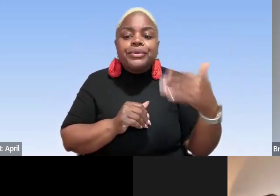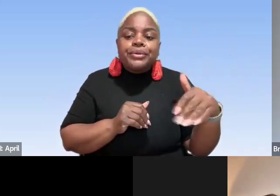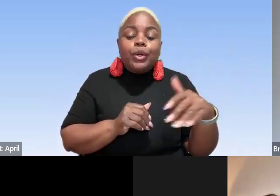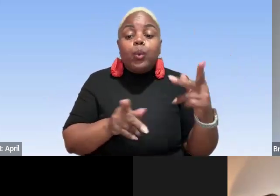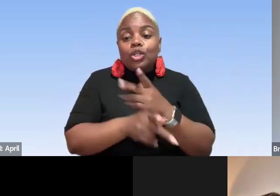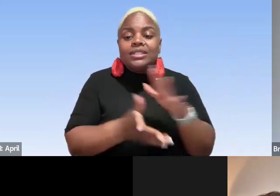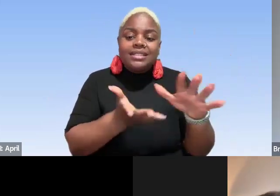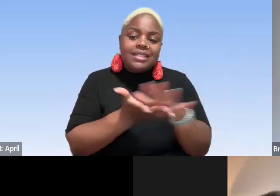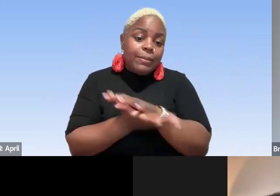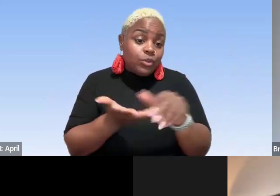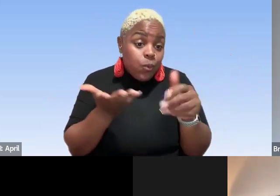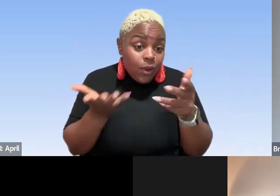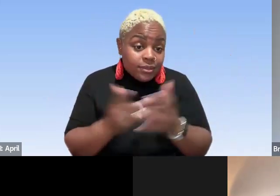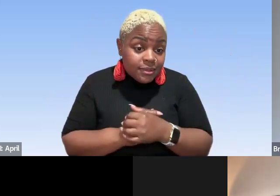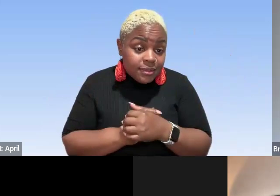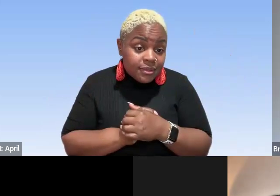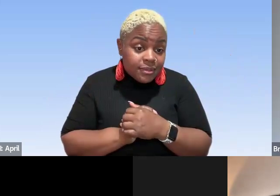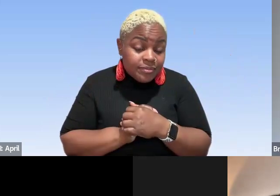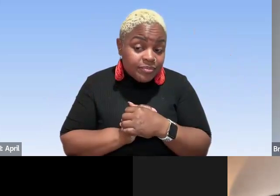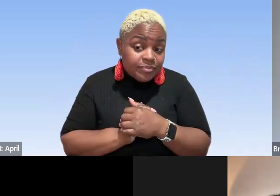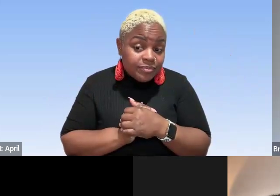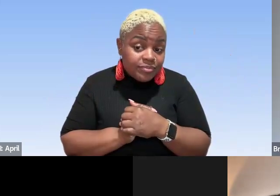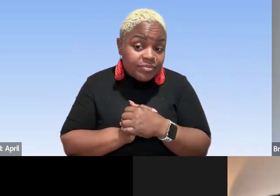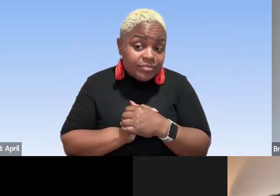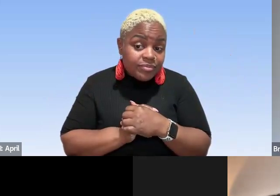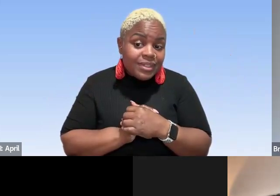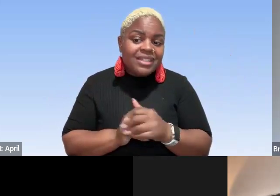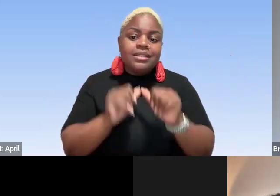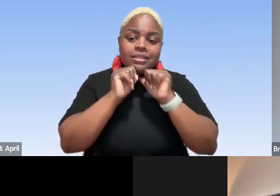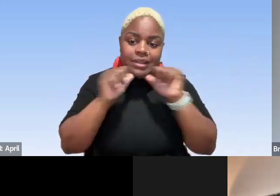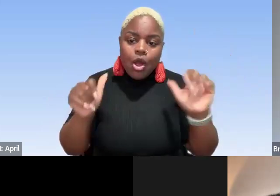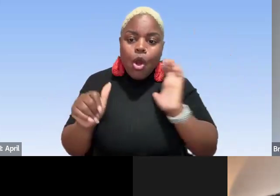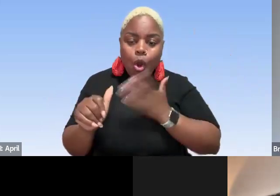it is denying us body ownership, you know?